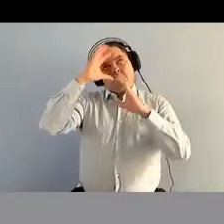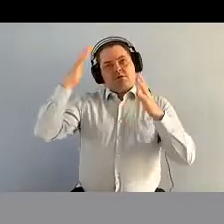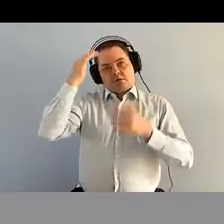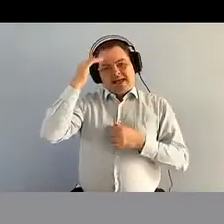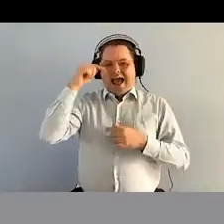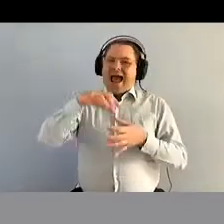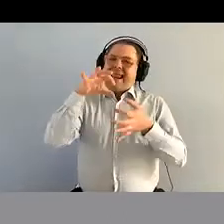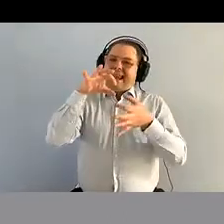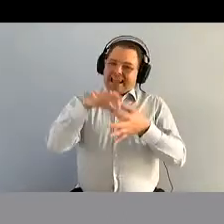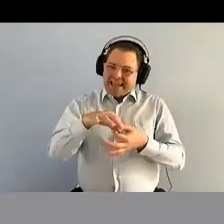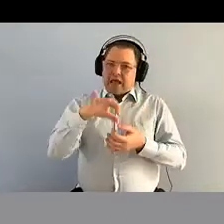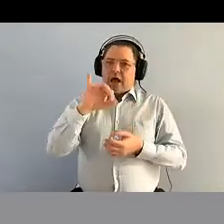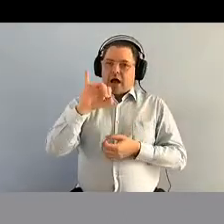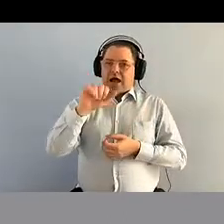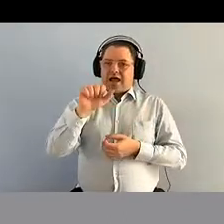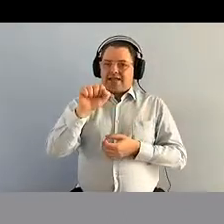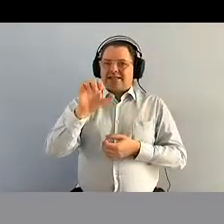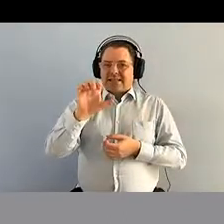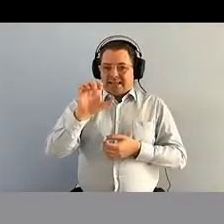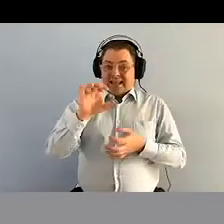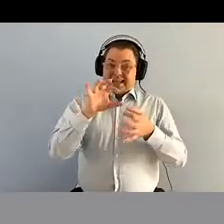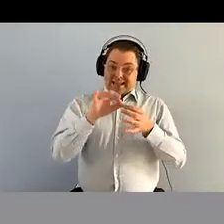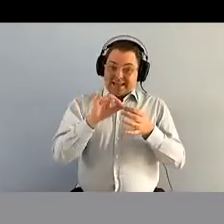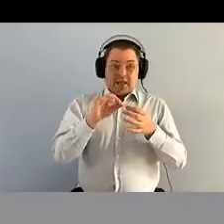document. This document addresses the very